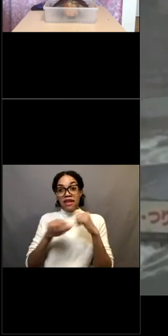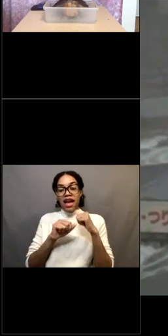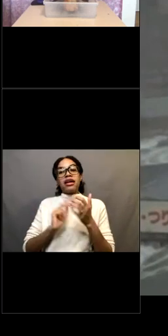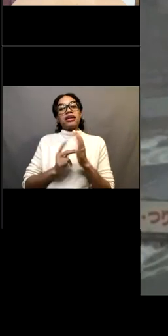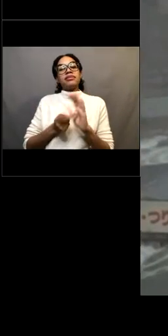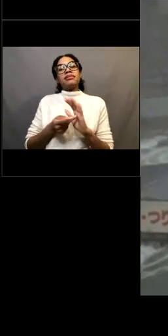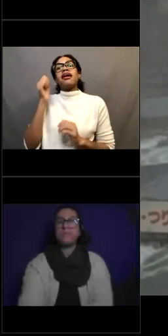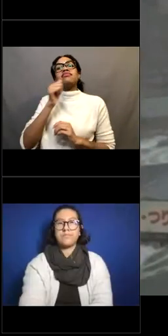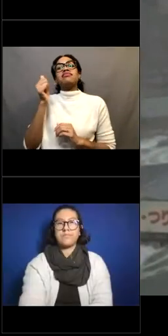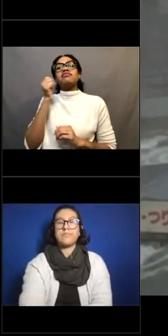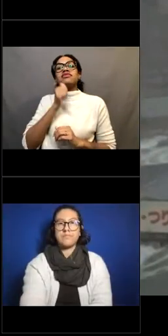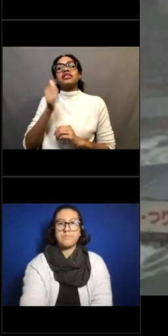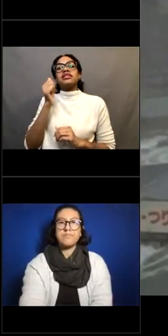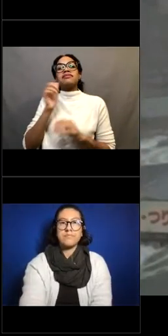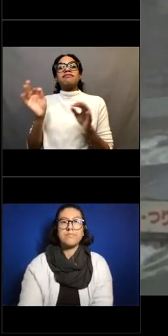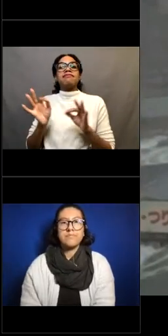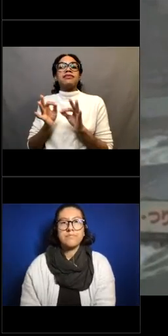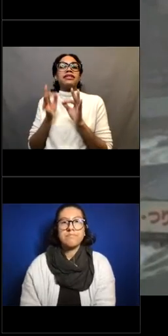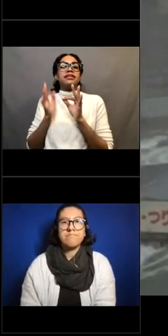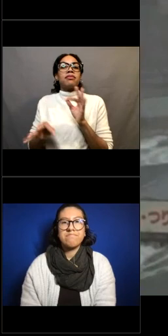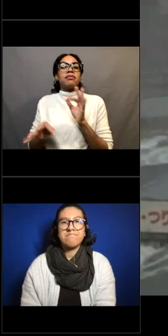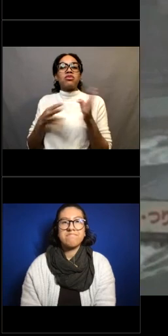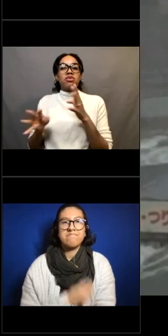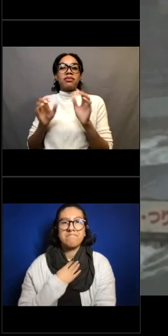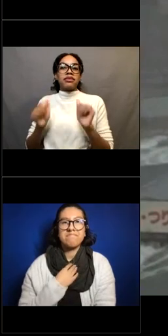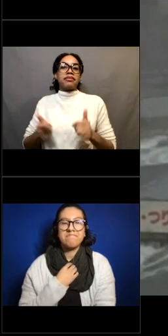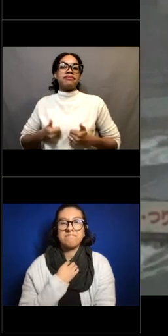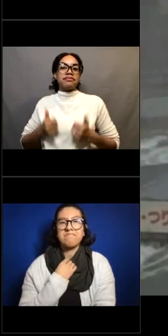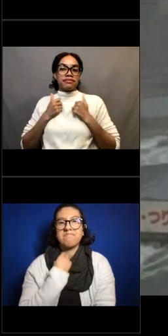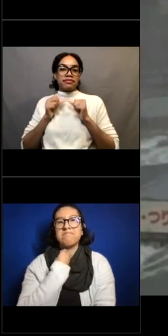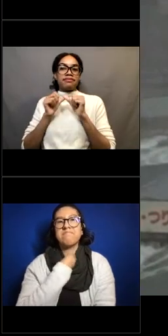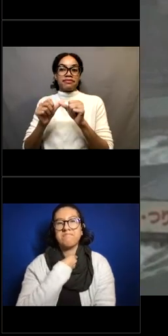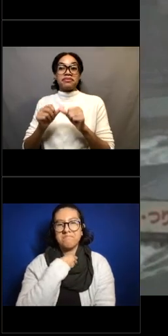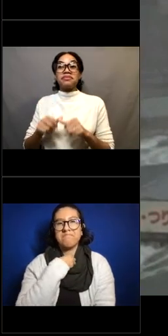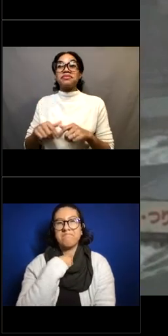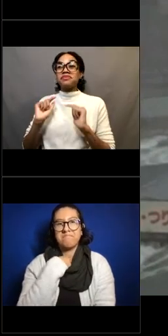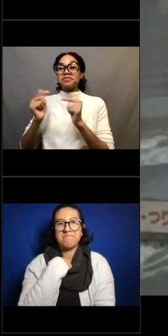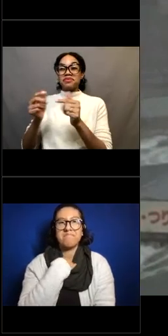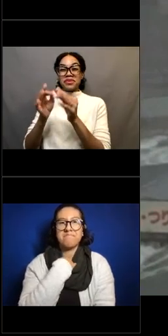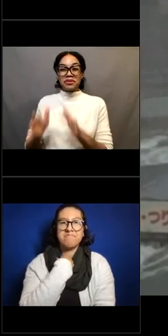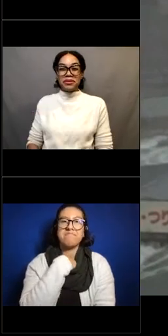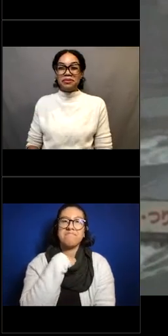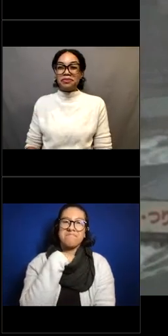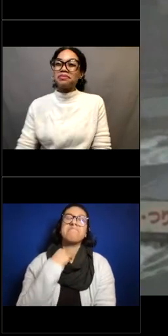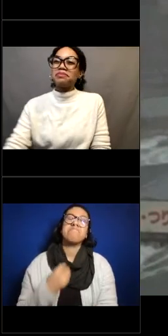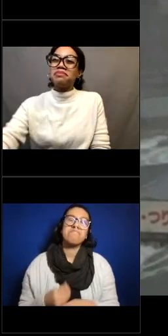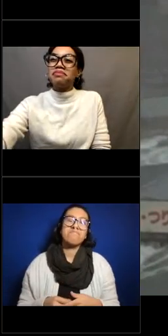So I'm going to show you a short clip from our episode about building to withstand tsunamis.